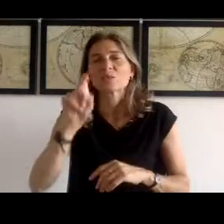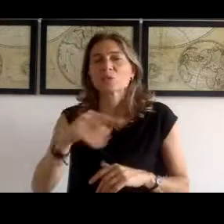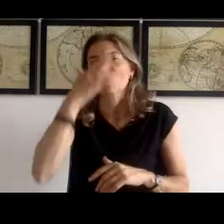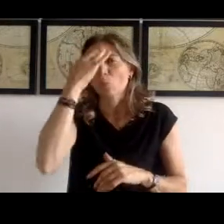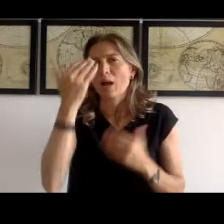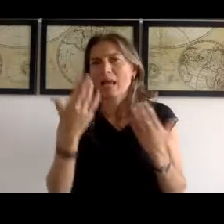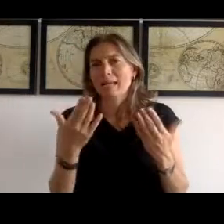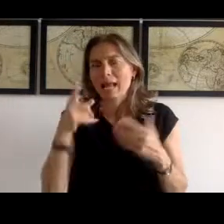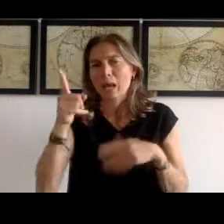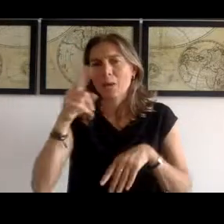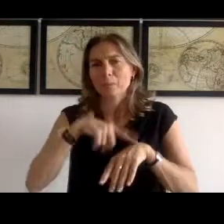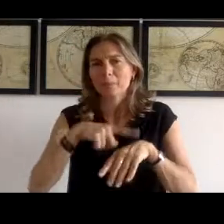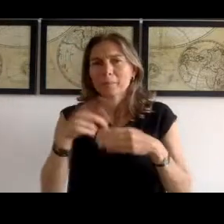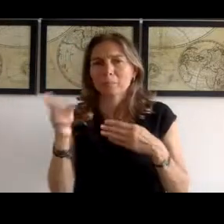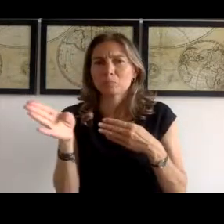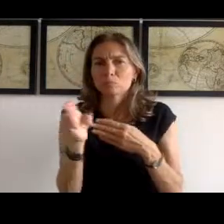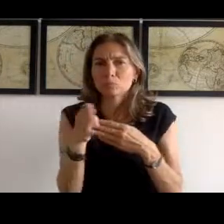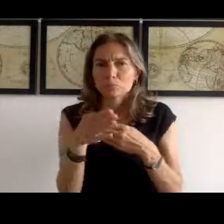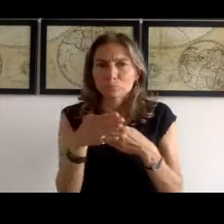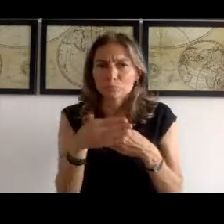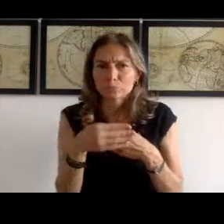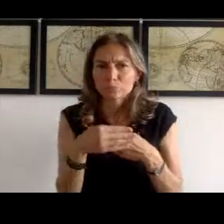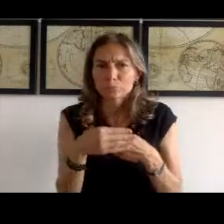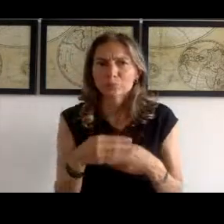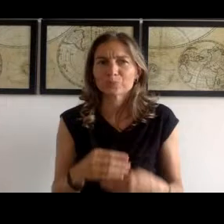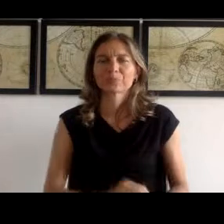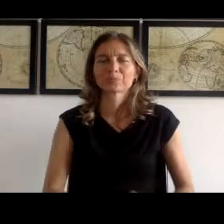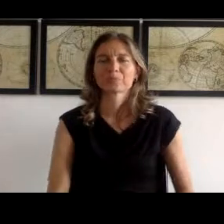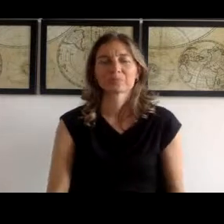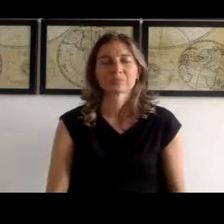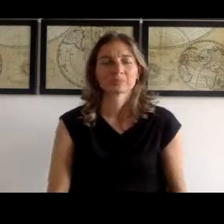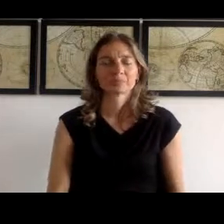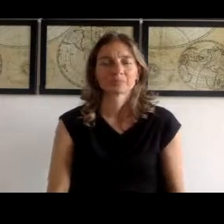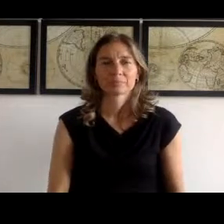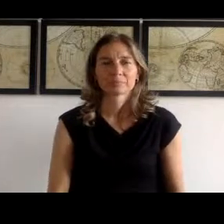for the way we work together. So we're talking about being able